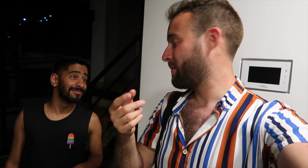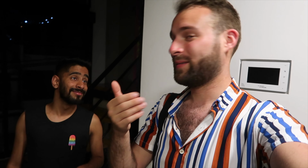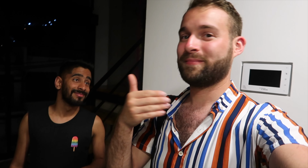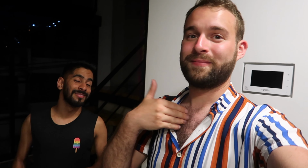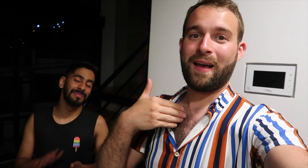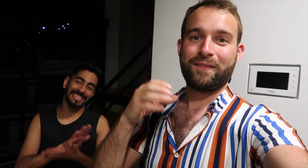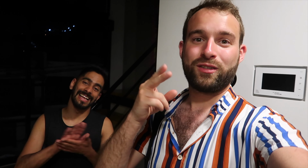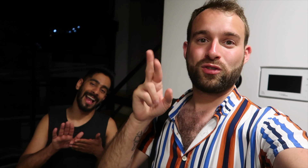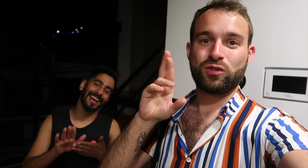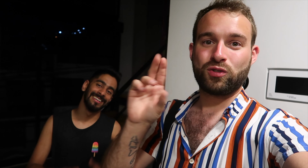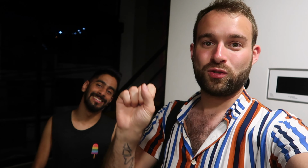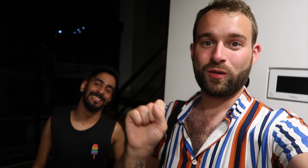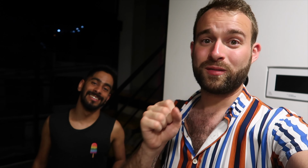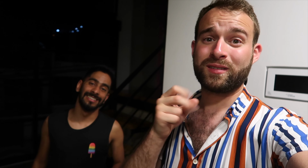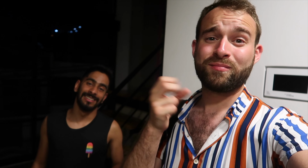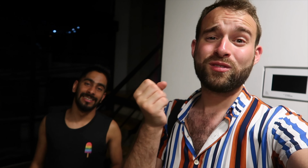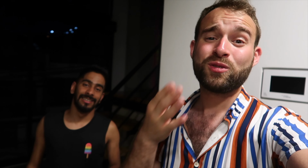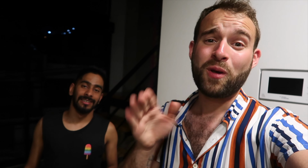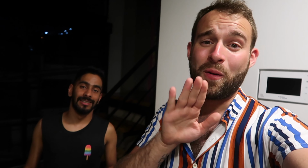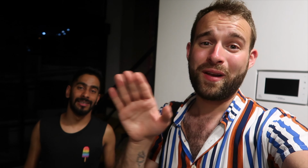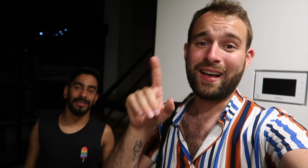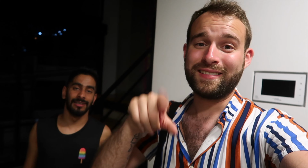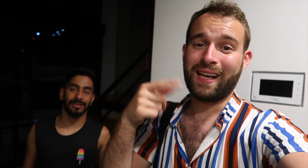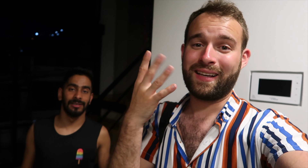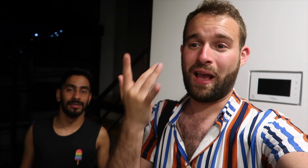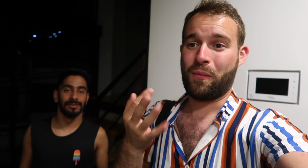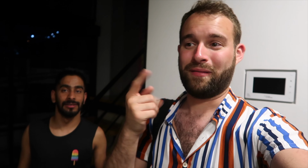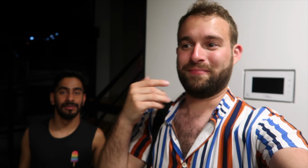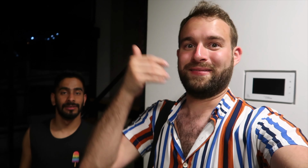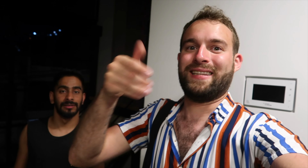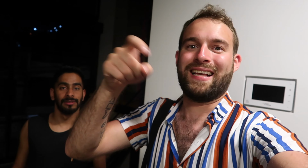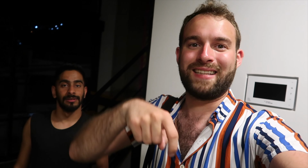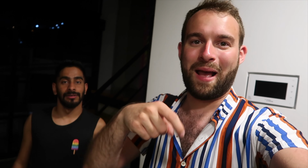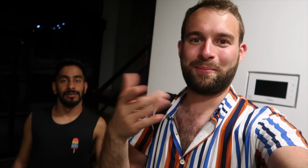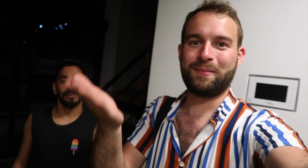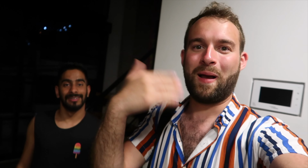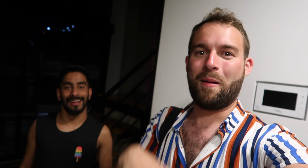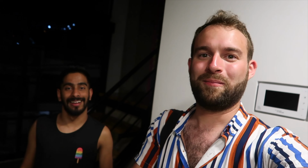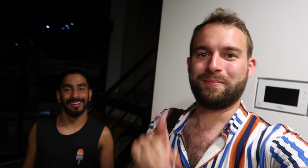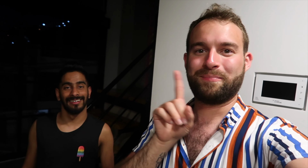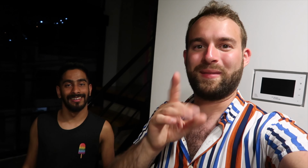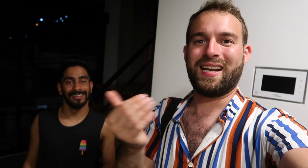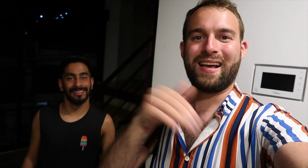and had churros. - It was nice. It was so nice, we'll meet again next time we come.